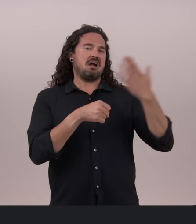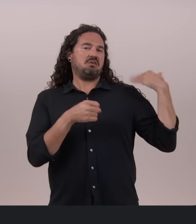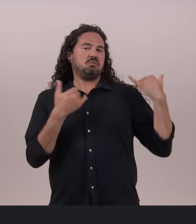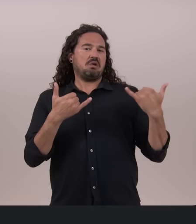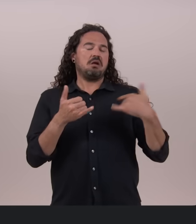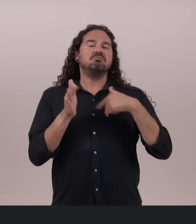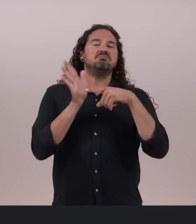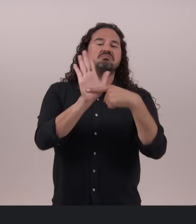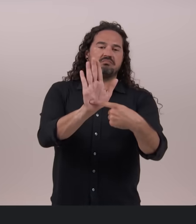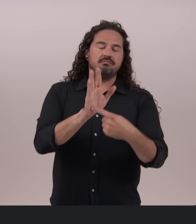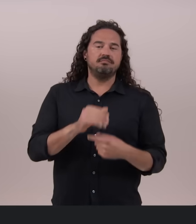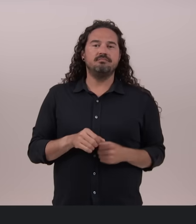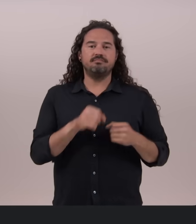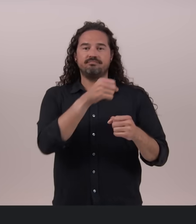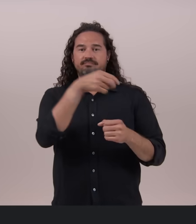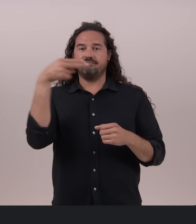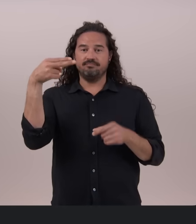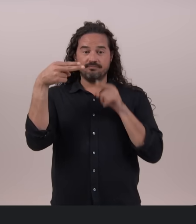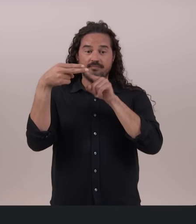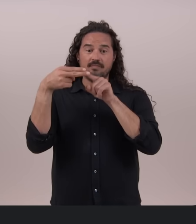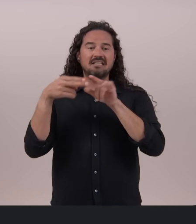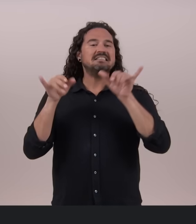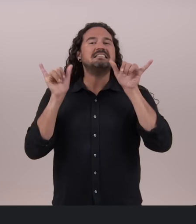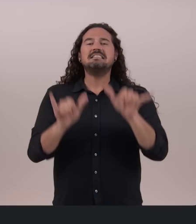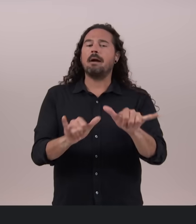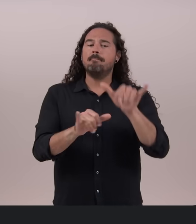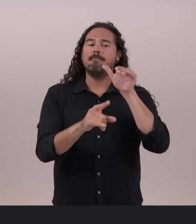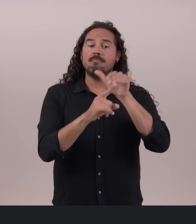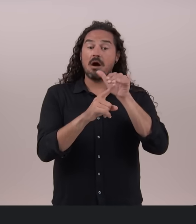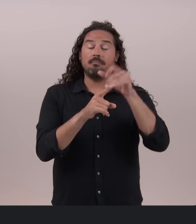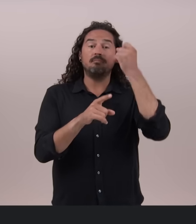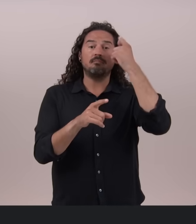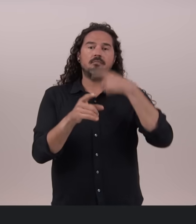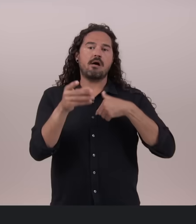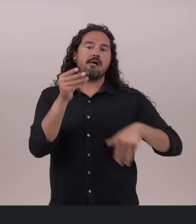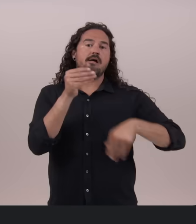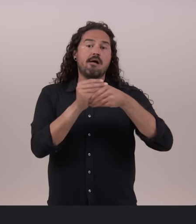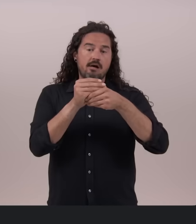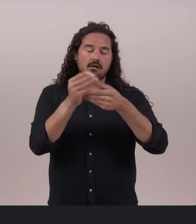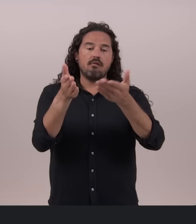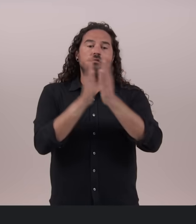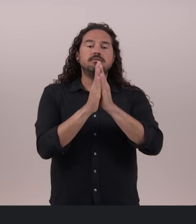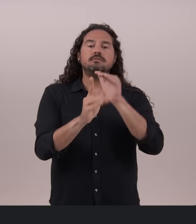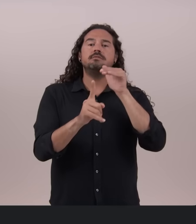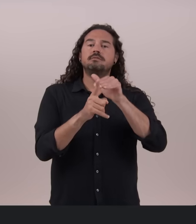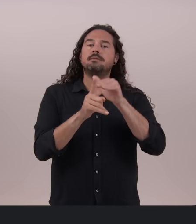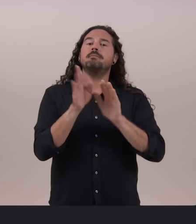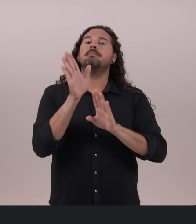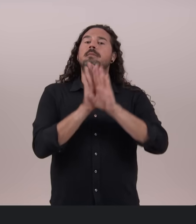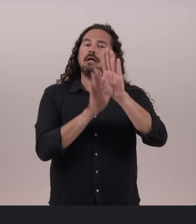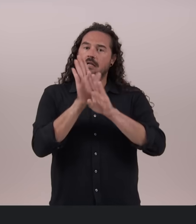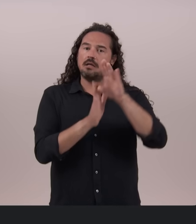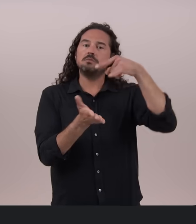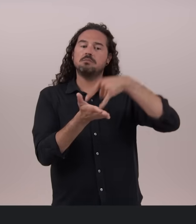I used the same exact prompts, but this time I asked the agent to build an Android app.